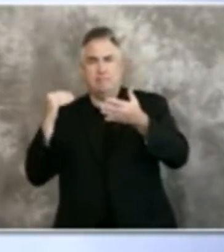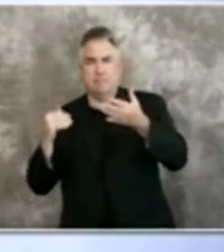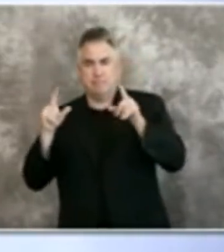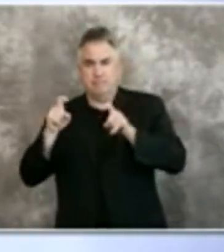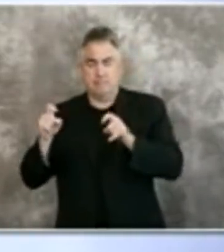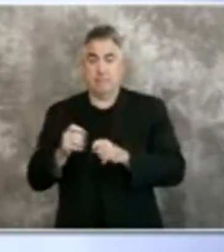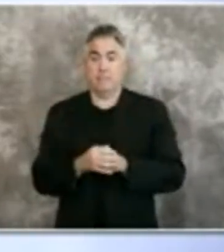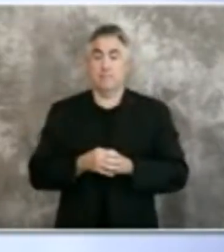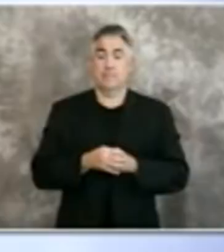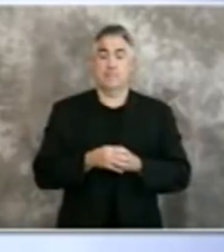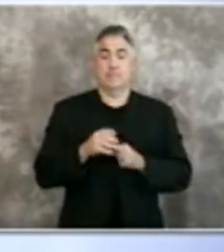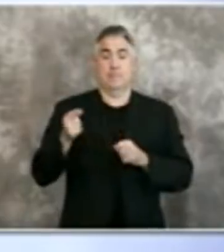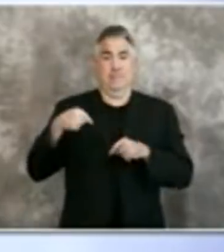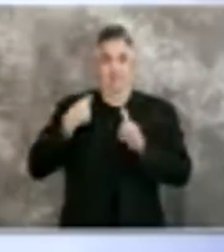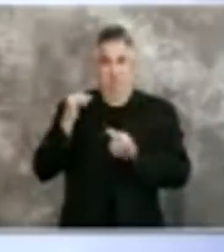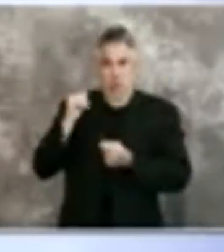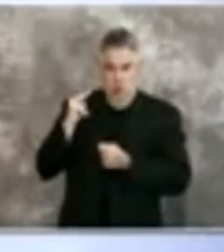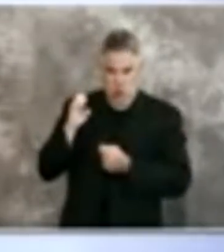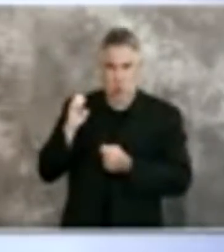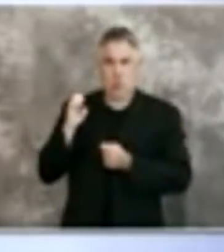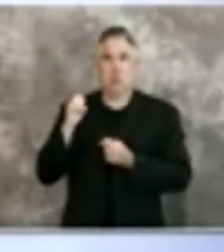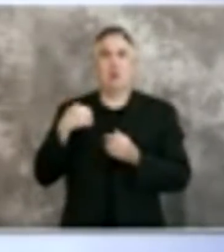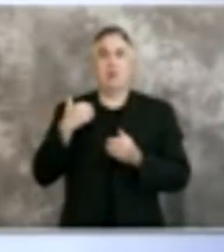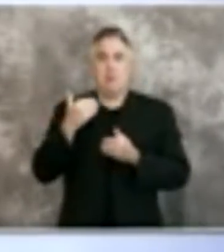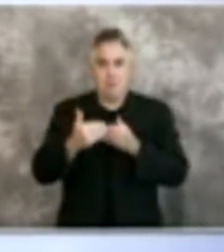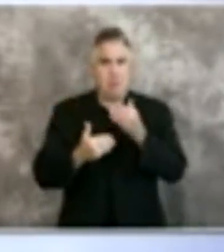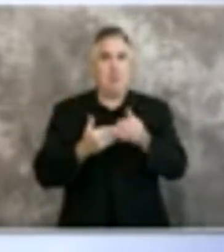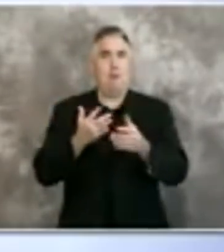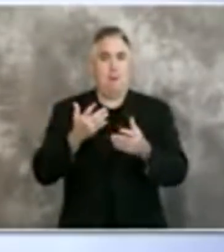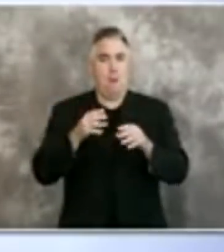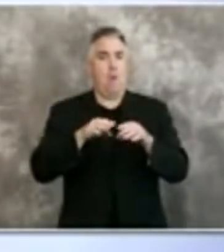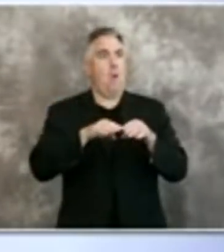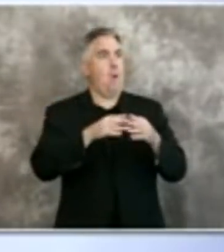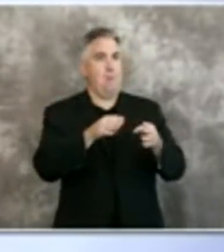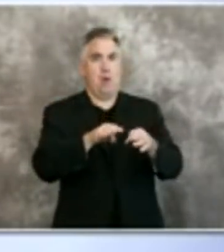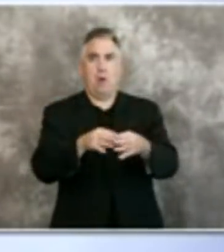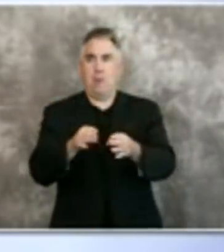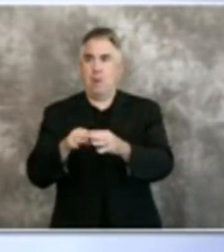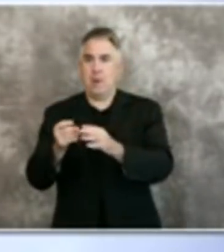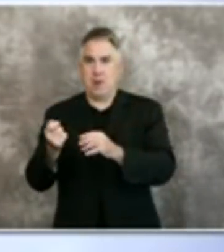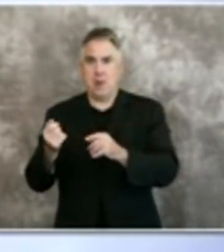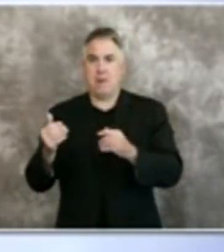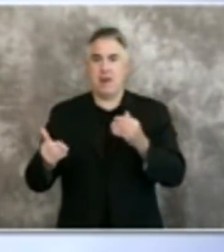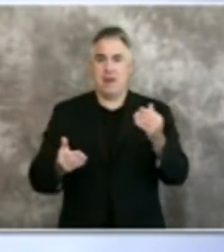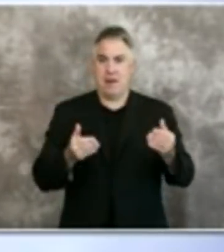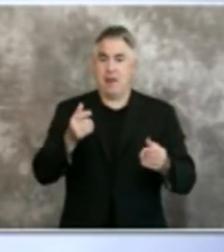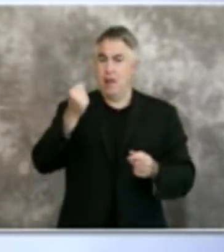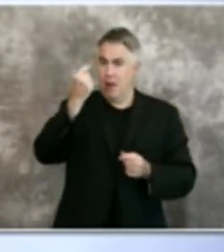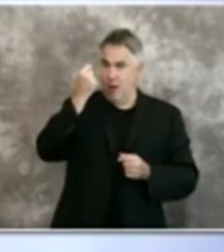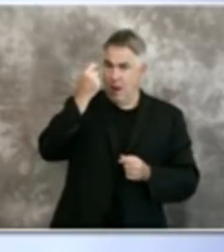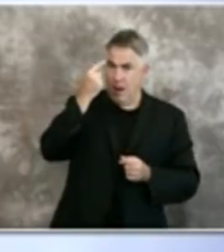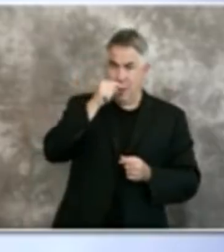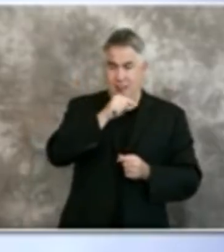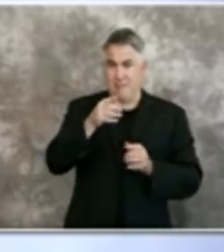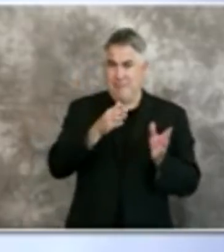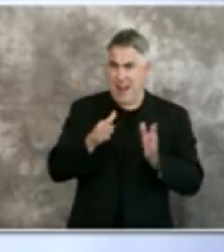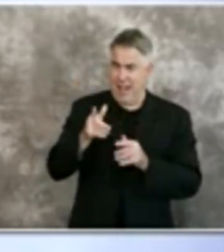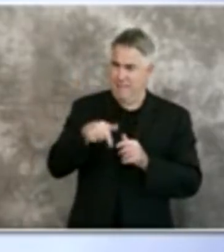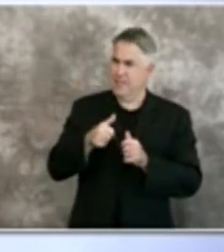VITAL TESTING CREAKING AND TREATMENT OR ISOLATION STRATEGY. THAT GAVE WAY TO WHERE WE MOVE FORWARD INTO THE